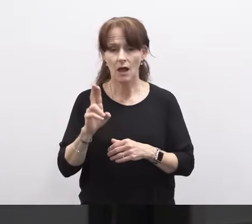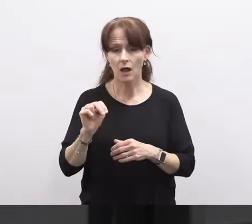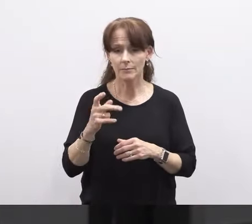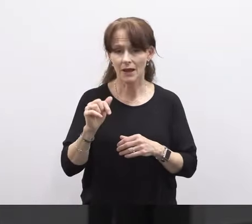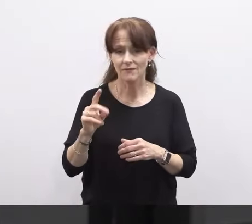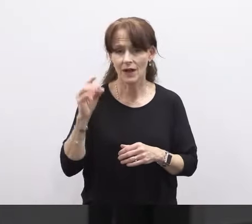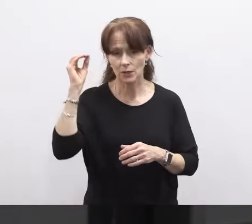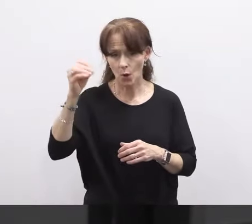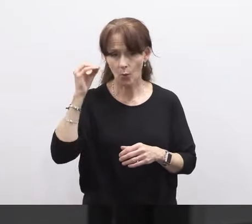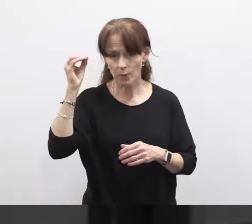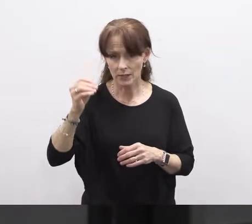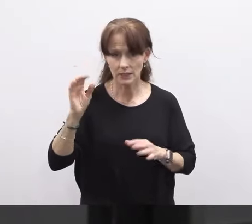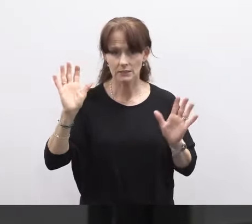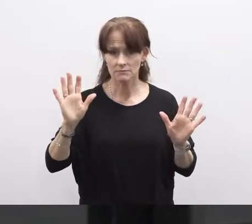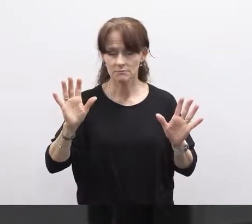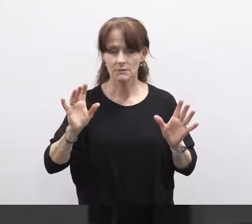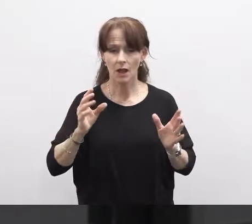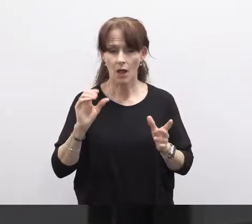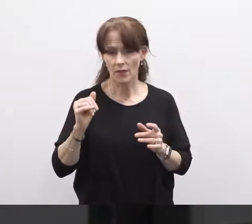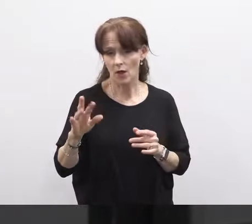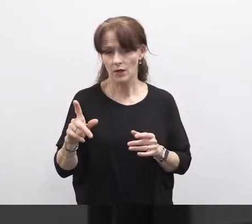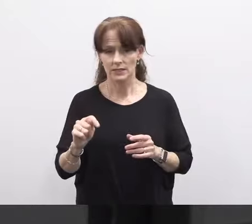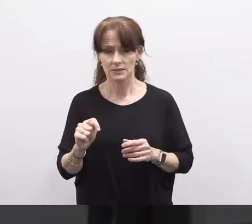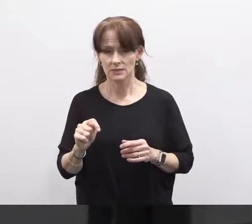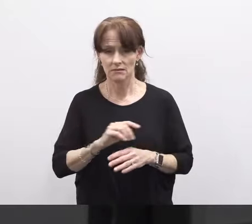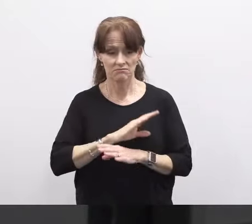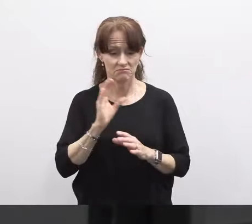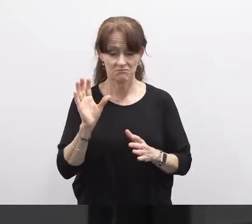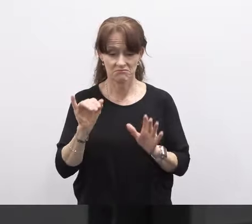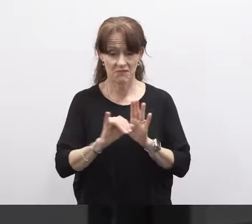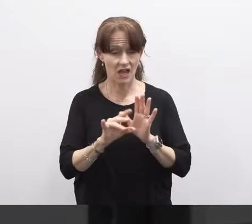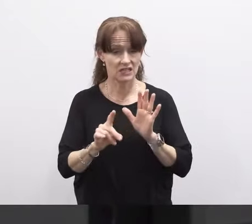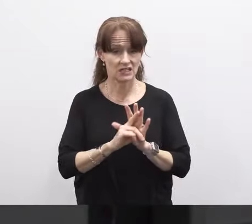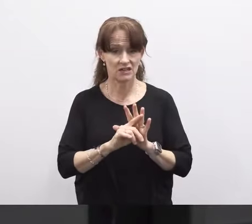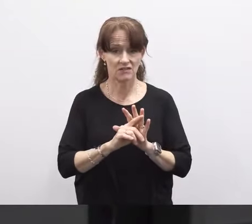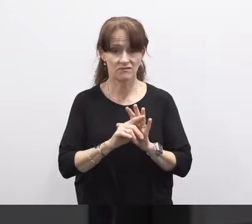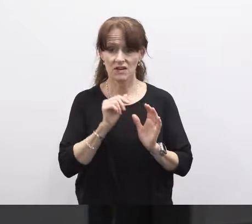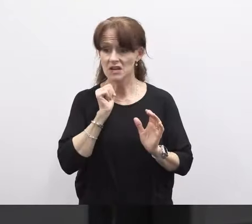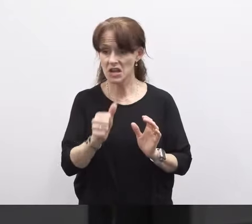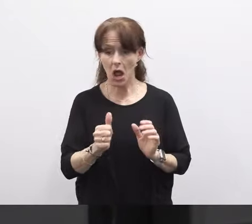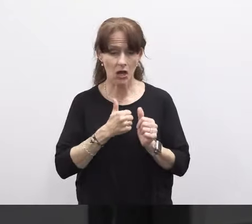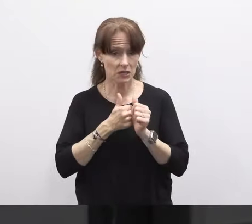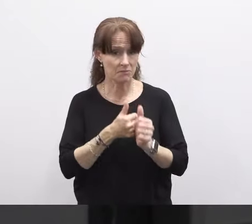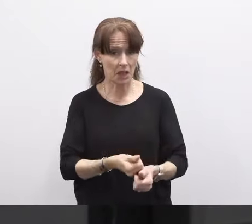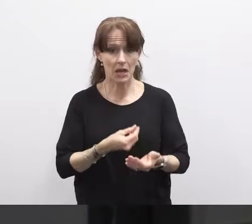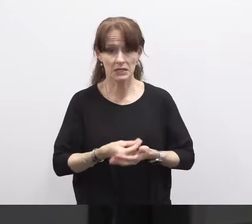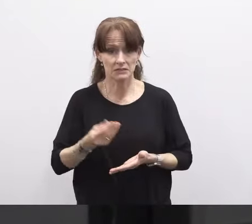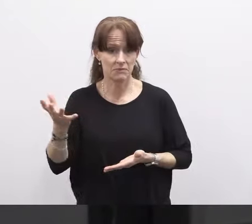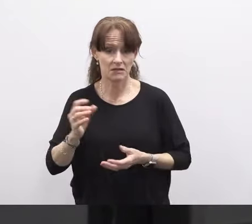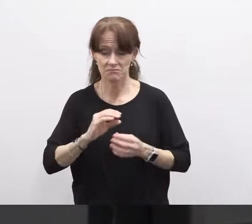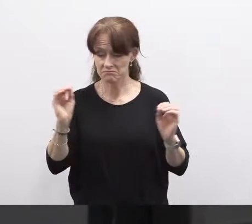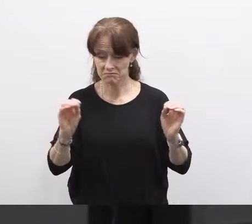on the financial audit and did not identify any non-complied expenditures during our performance audit.